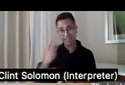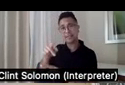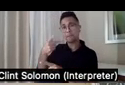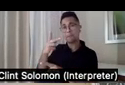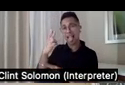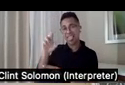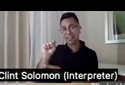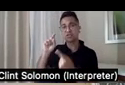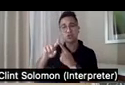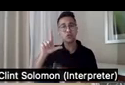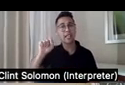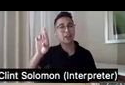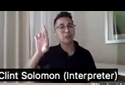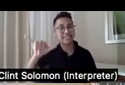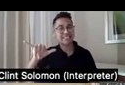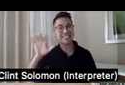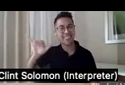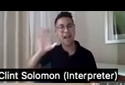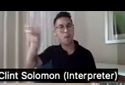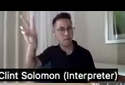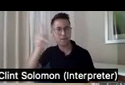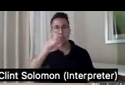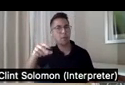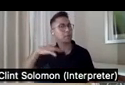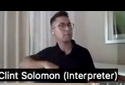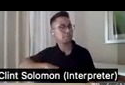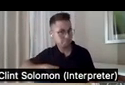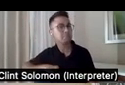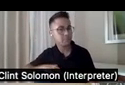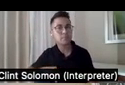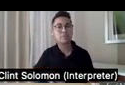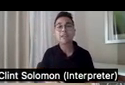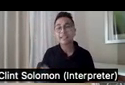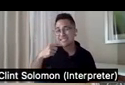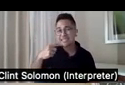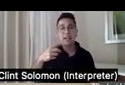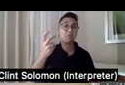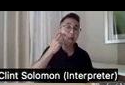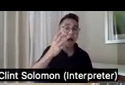cite to be very helpful we tend to because it says blind and visually impaired a lot of people